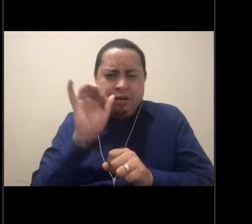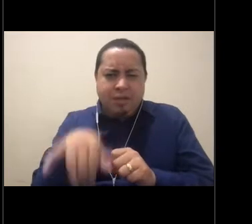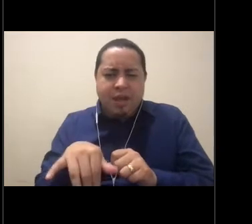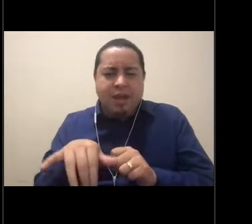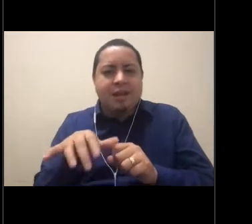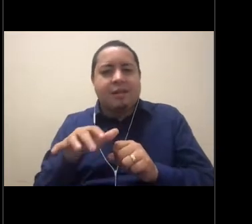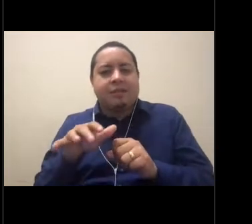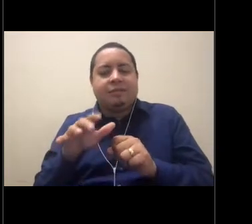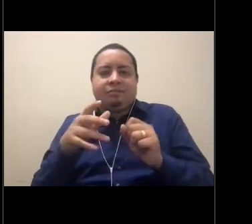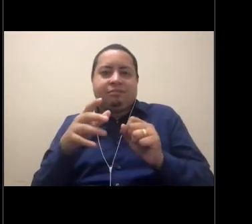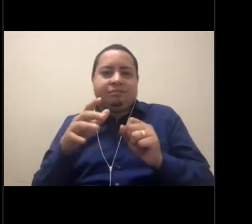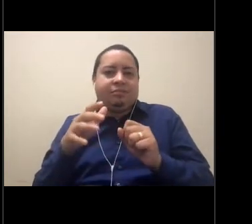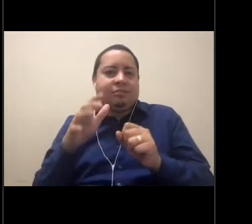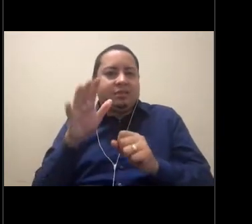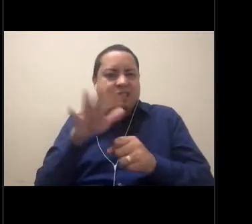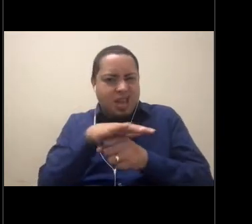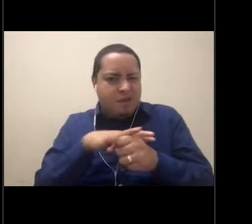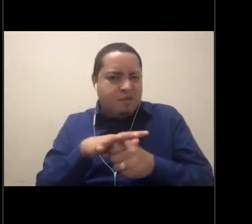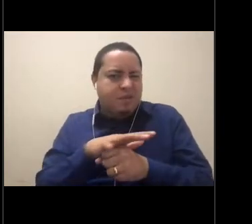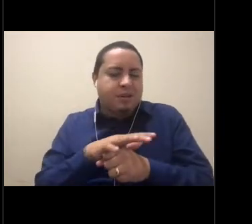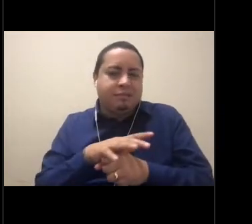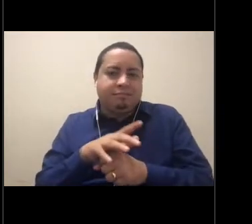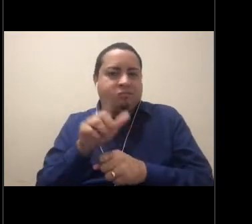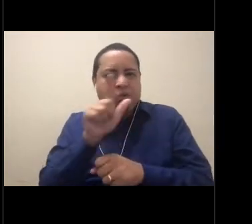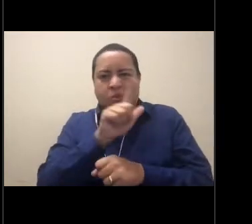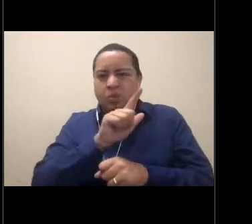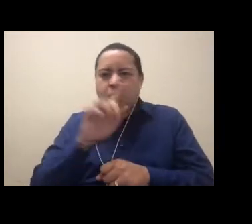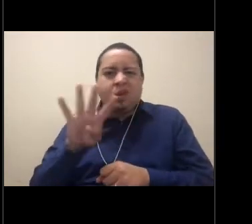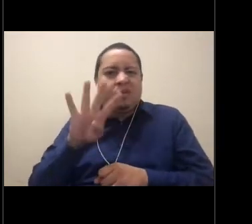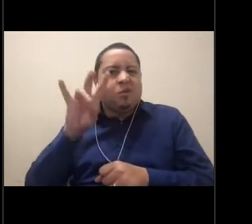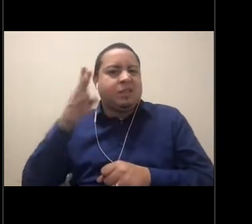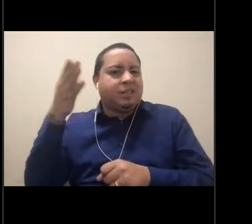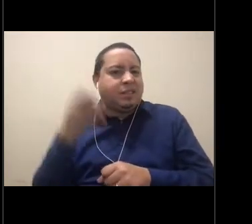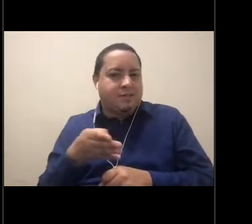So yes, that's exactly what it is. It's pointing out a specific satellite.